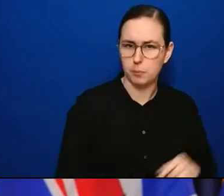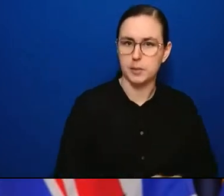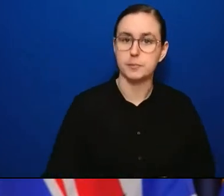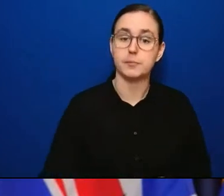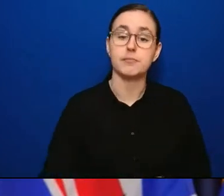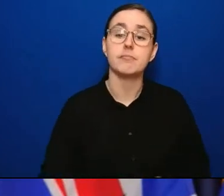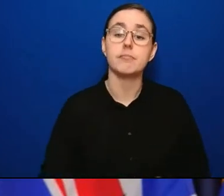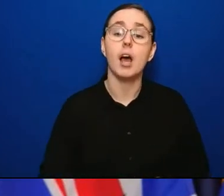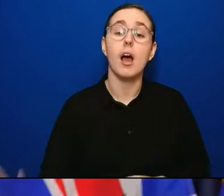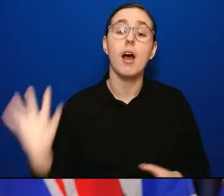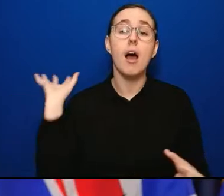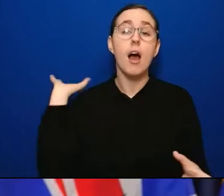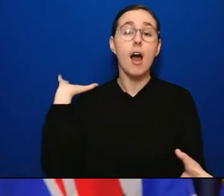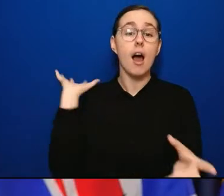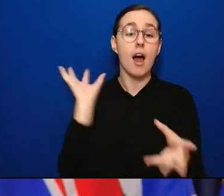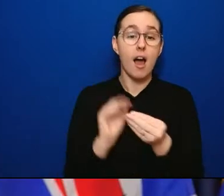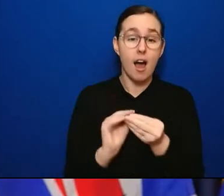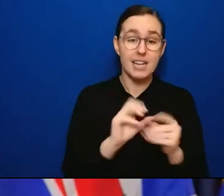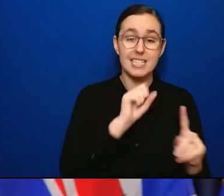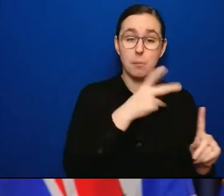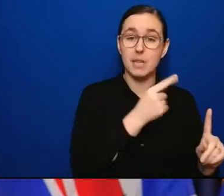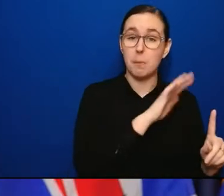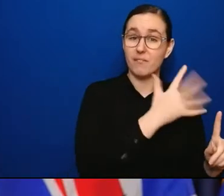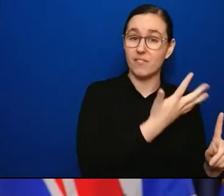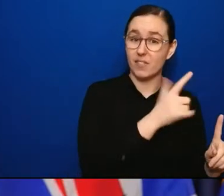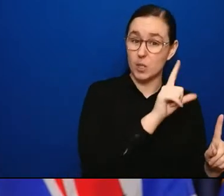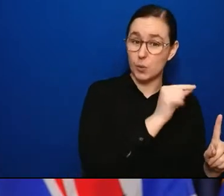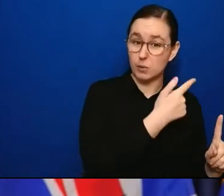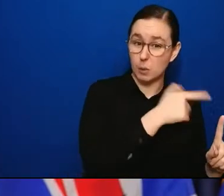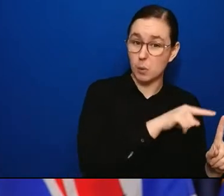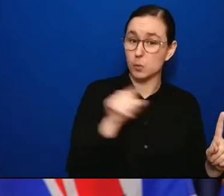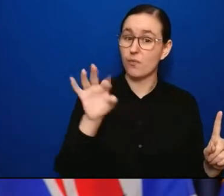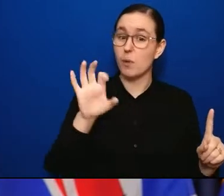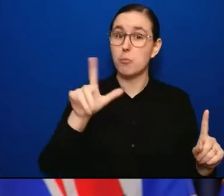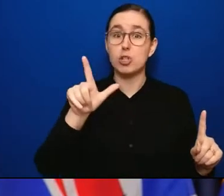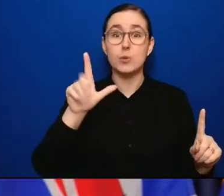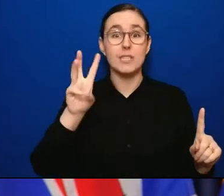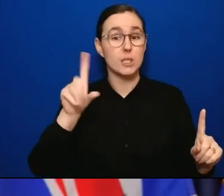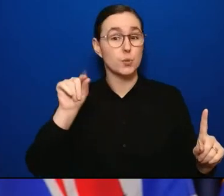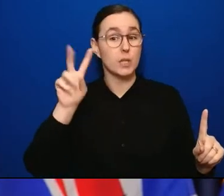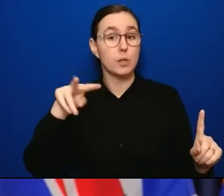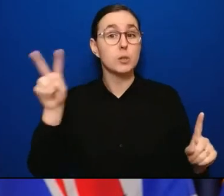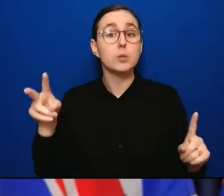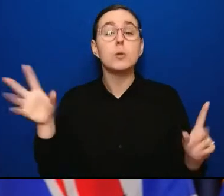surges of covid and factors, including severe weather patterns have caused 8000 and 25